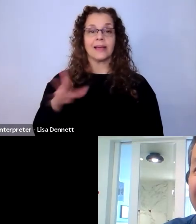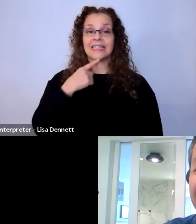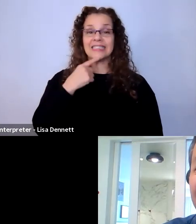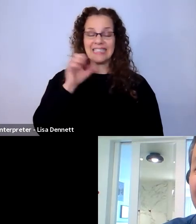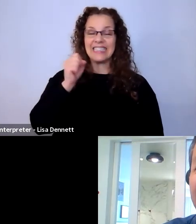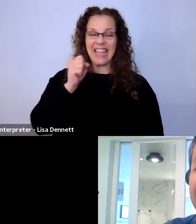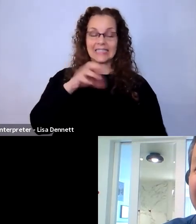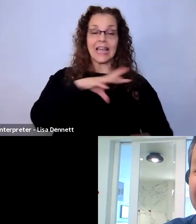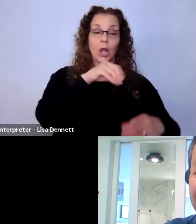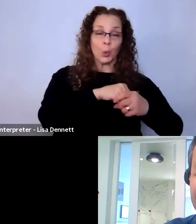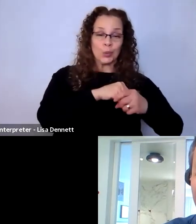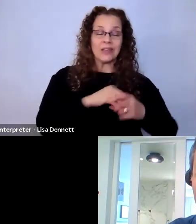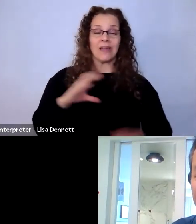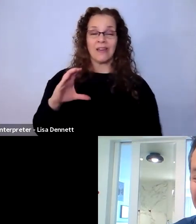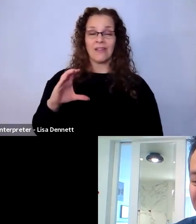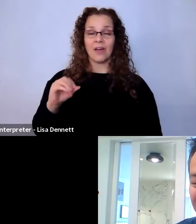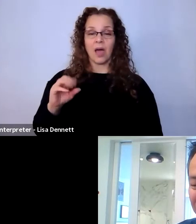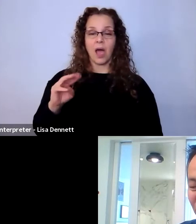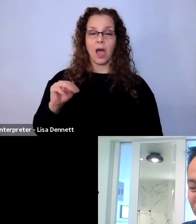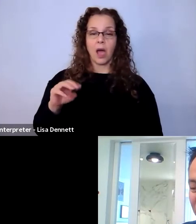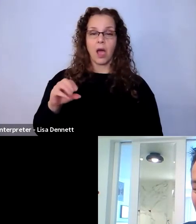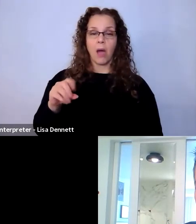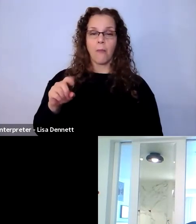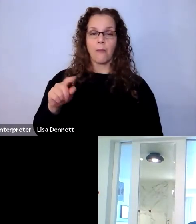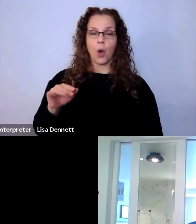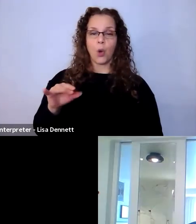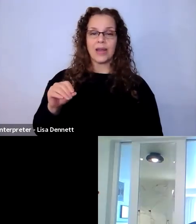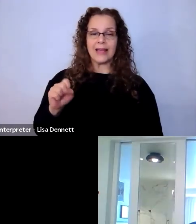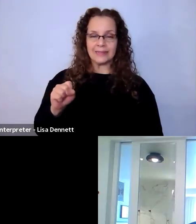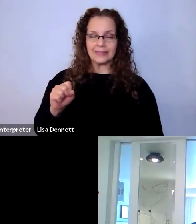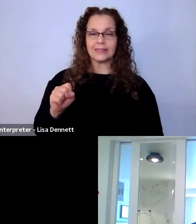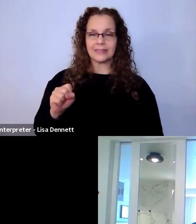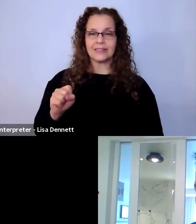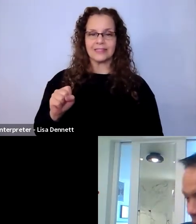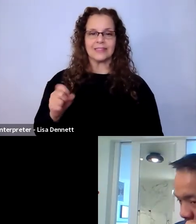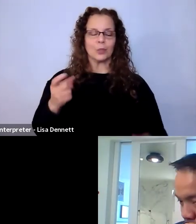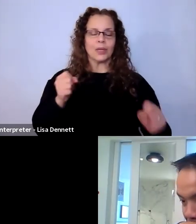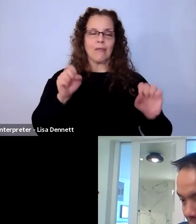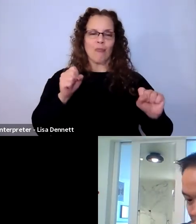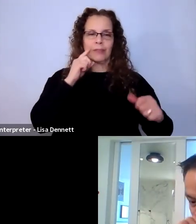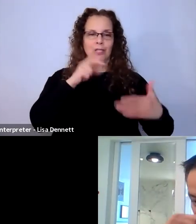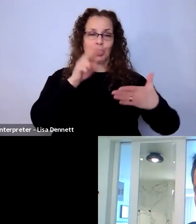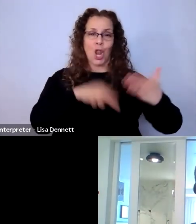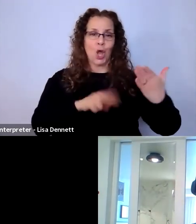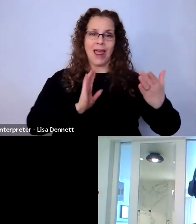Joe Devon: Yes, definitely on my list. From we can probably just look at our at our participants are at our audience.